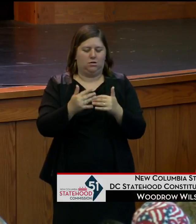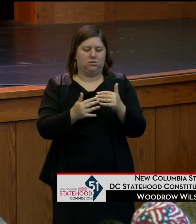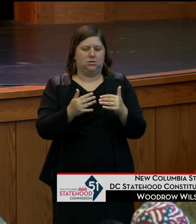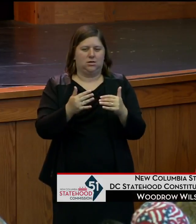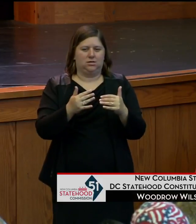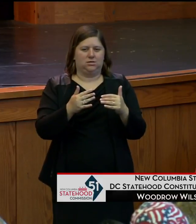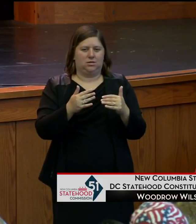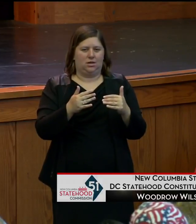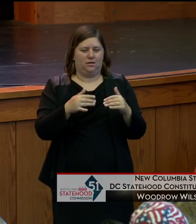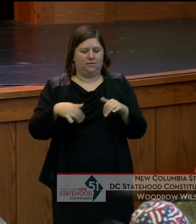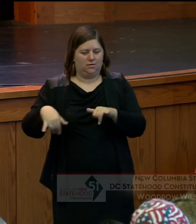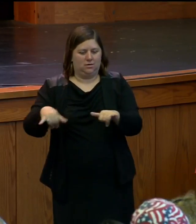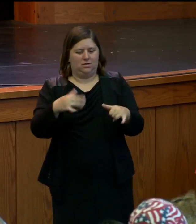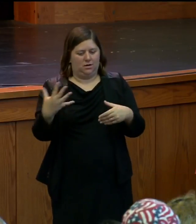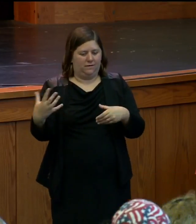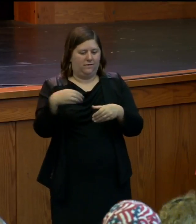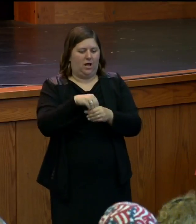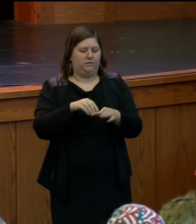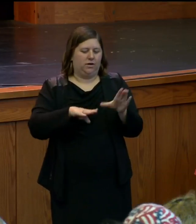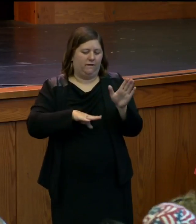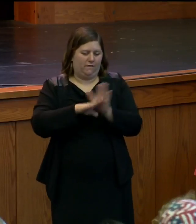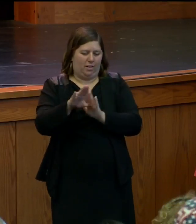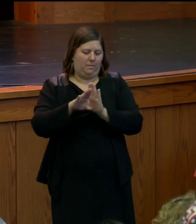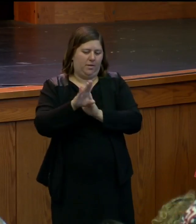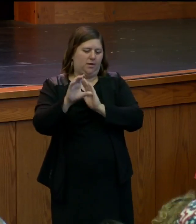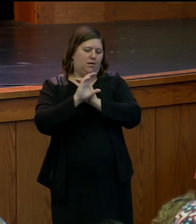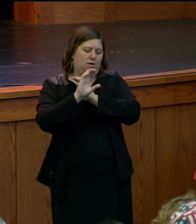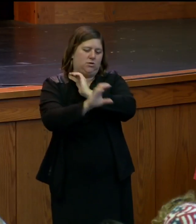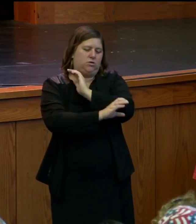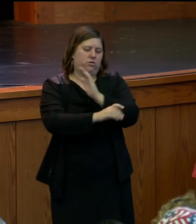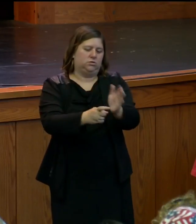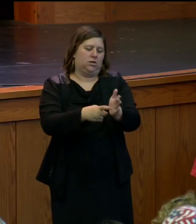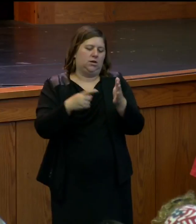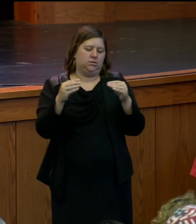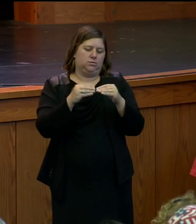CONSTITUTION OF OUR NEW STATE TAKES MORE TIME AND MORE DIRECT